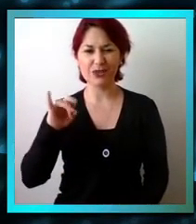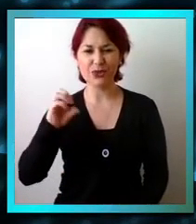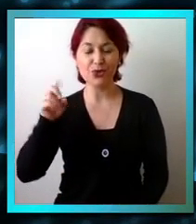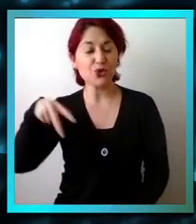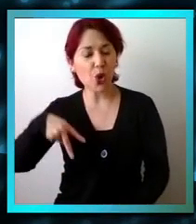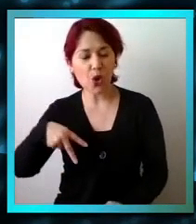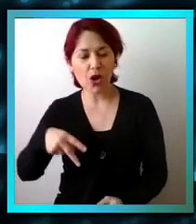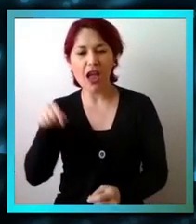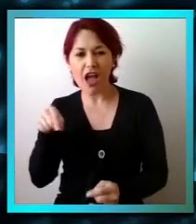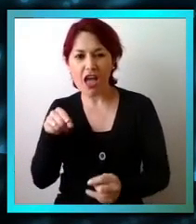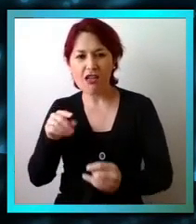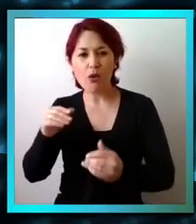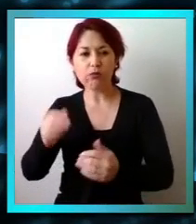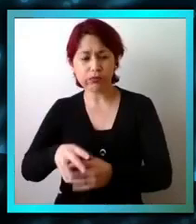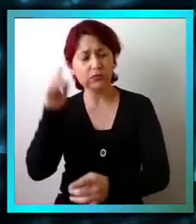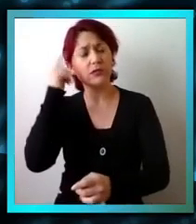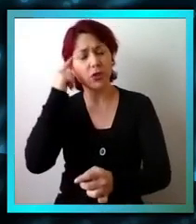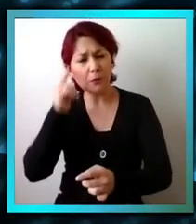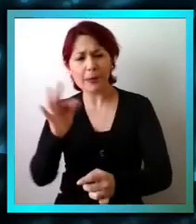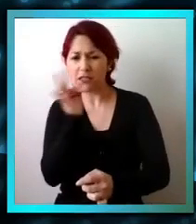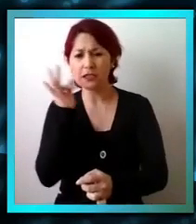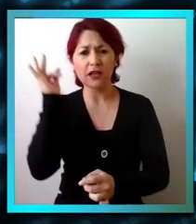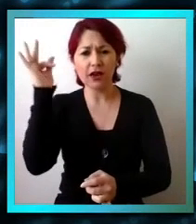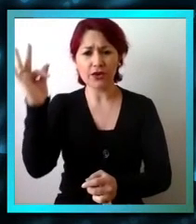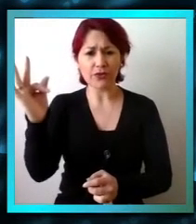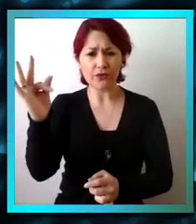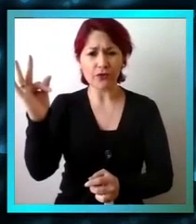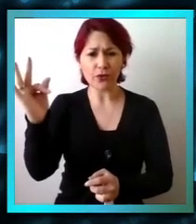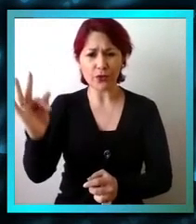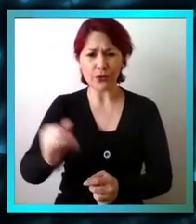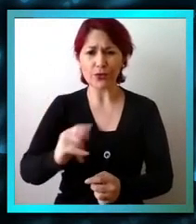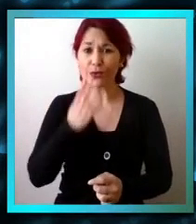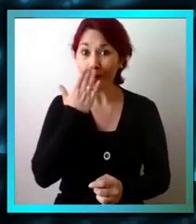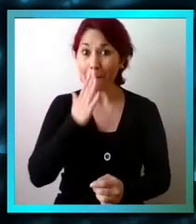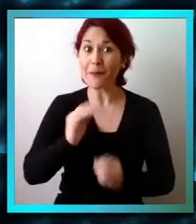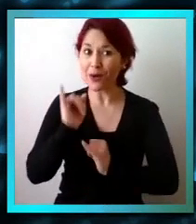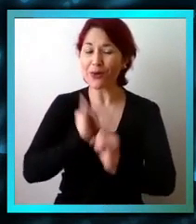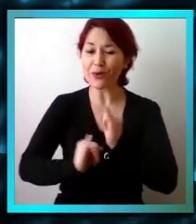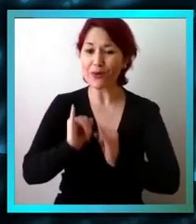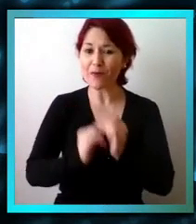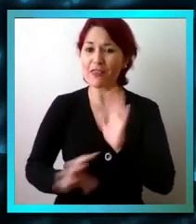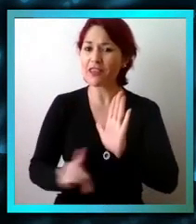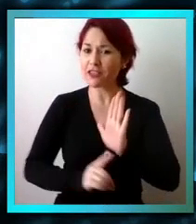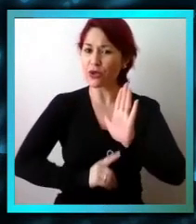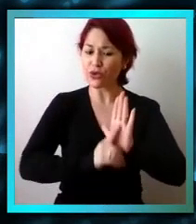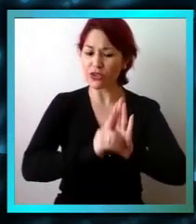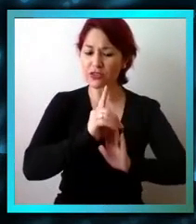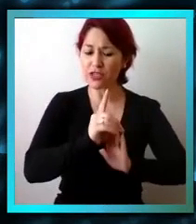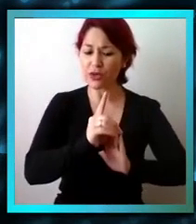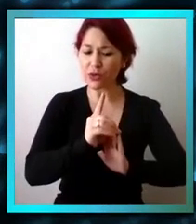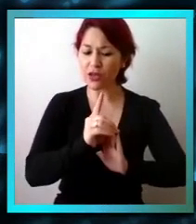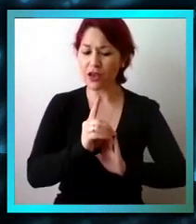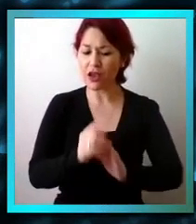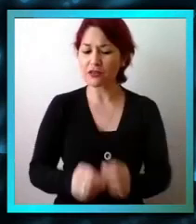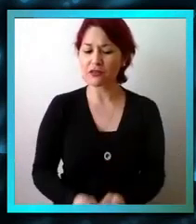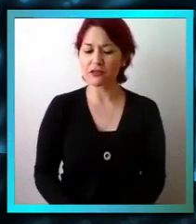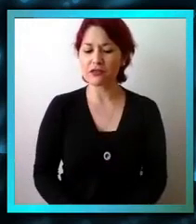we need to develop the application develop the system based on a different platform uh which is